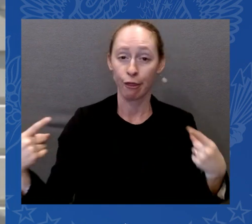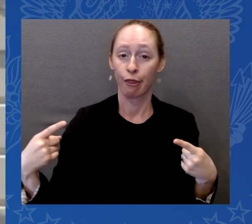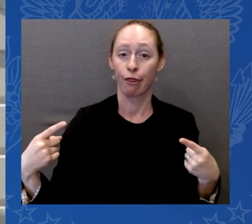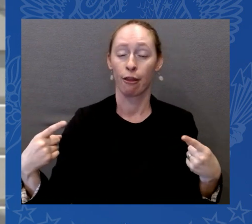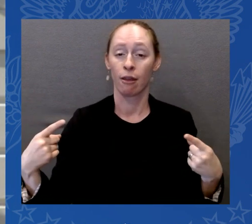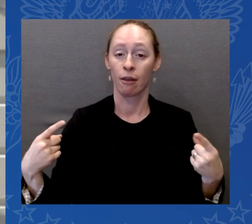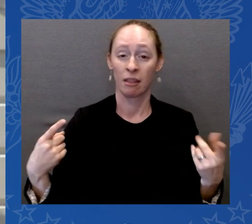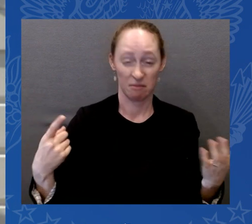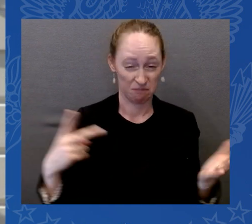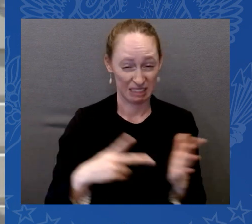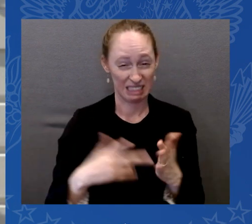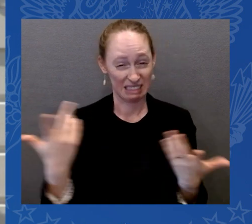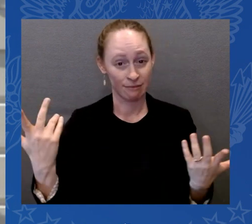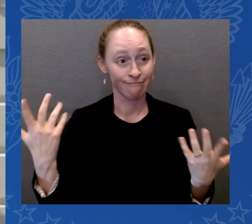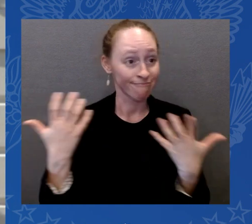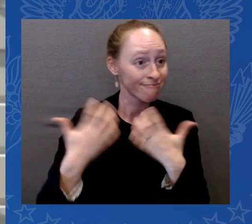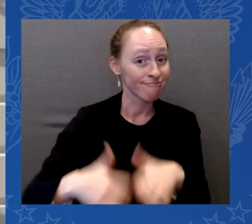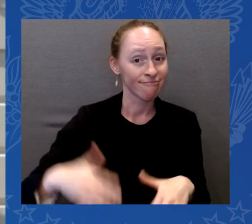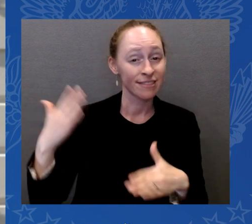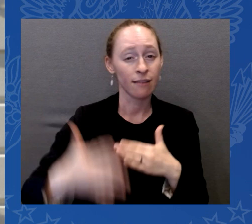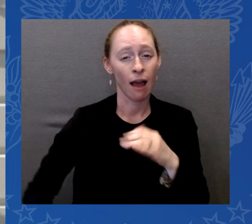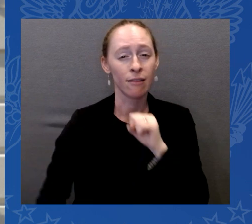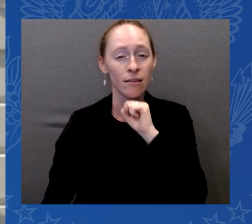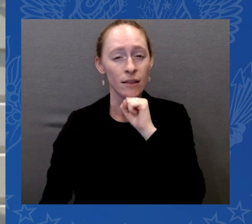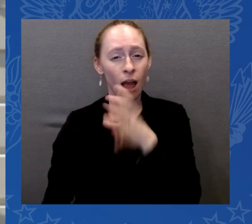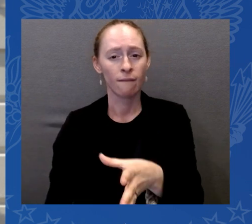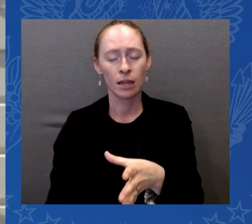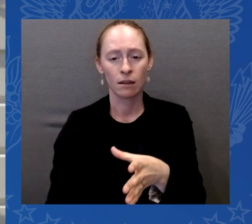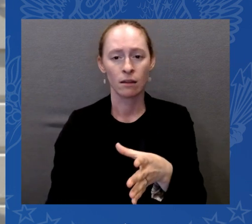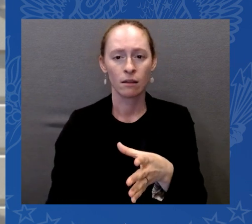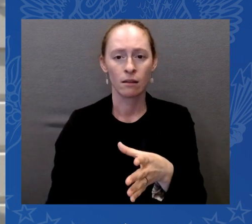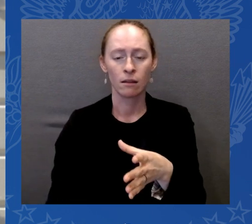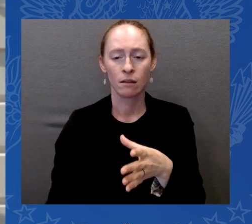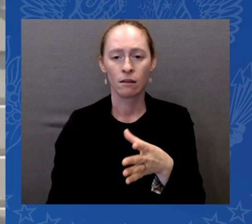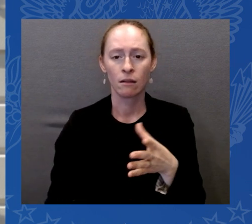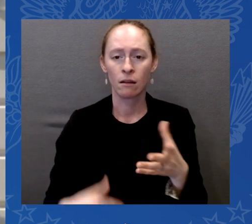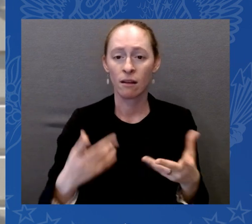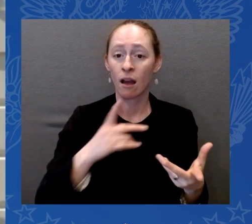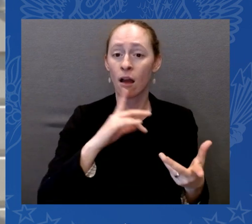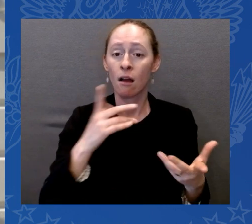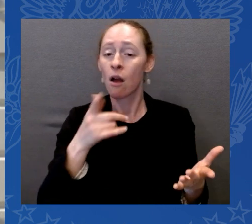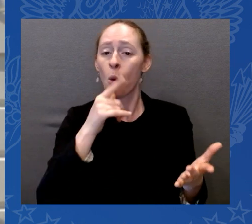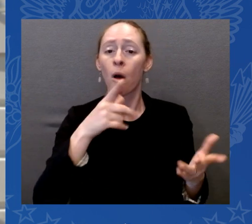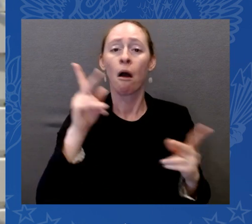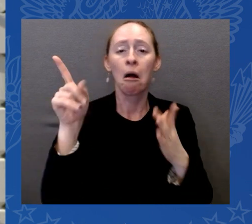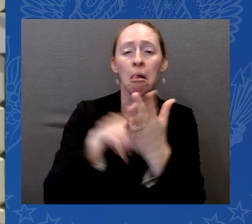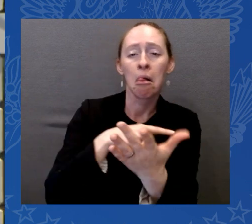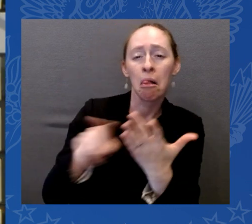to the critics and cynics who delight in declaring failure while those committed to making real progress